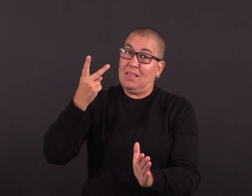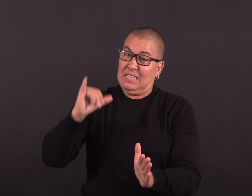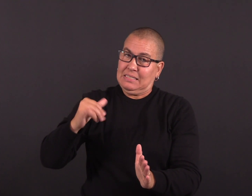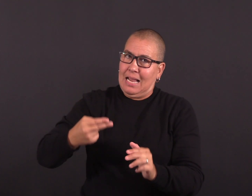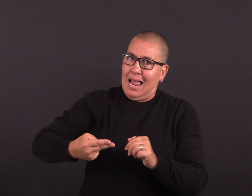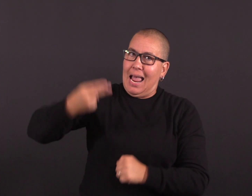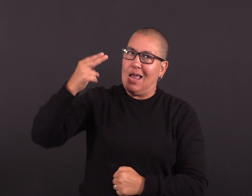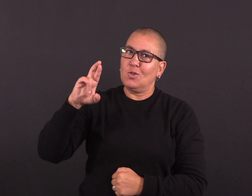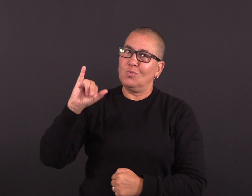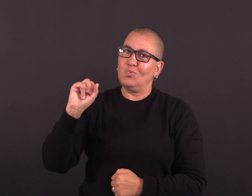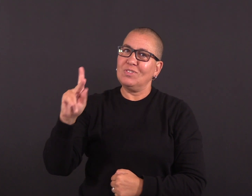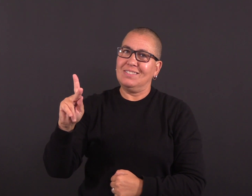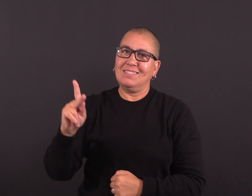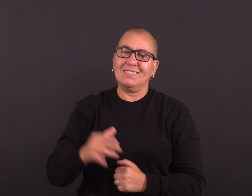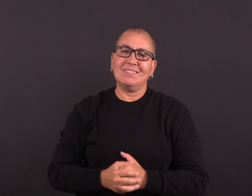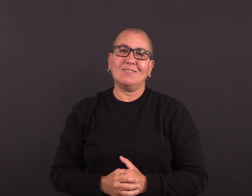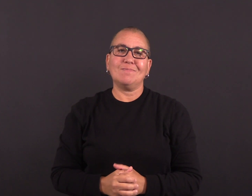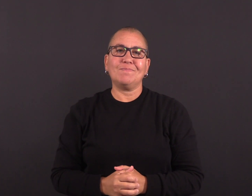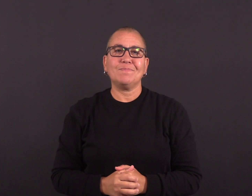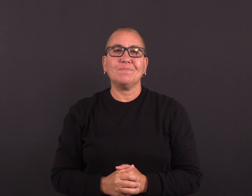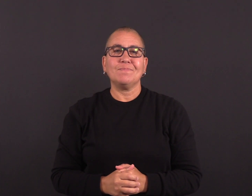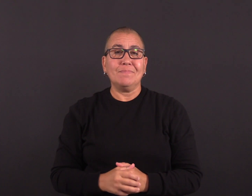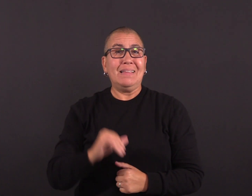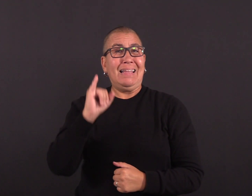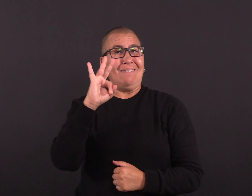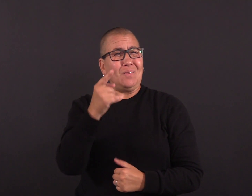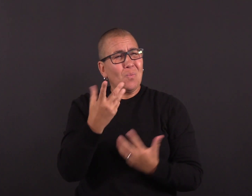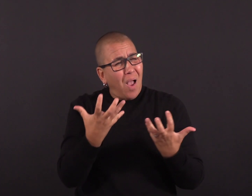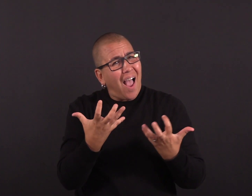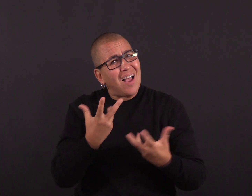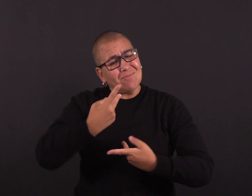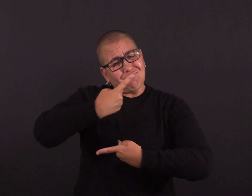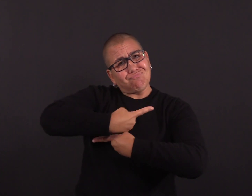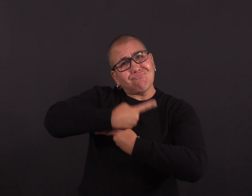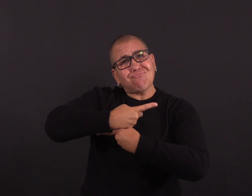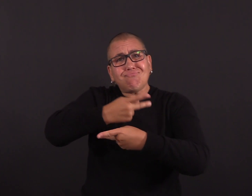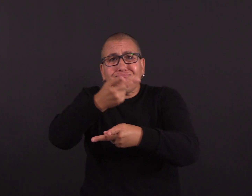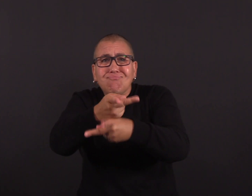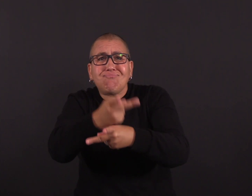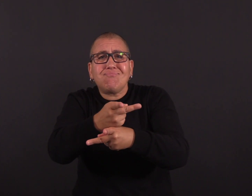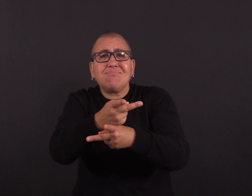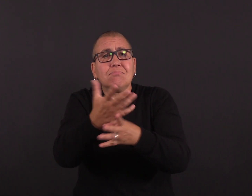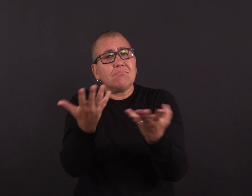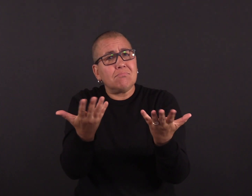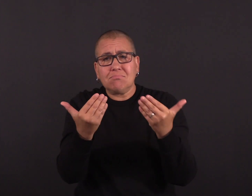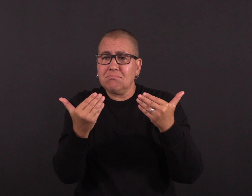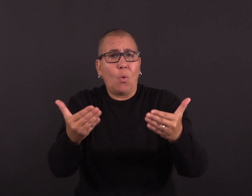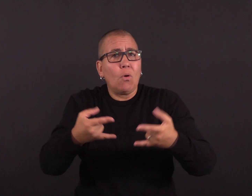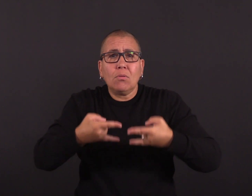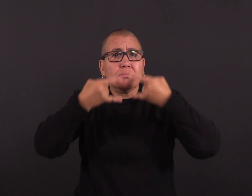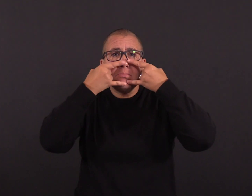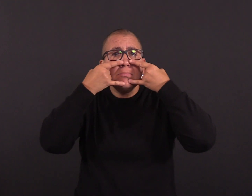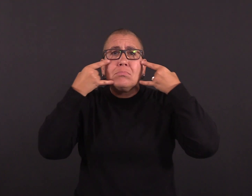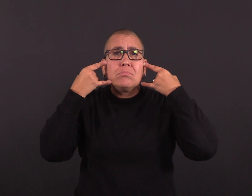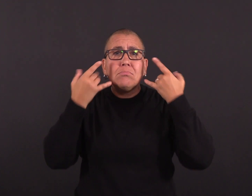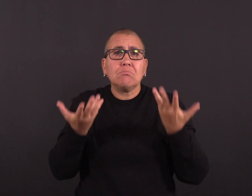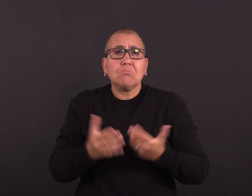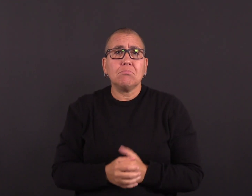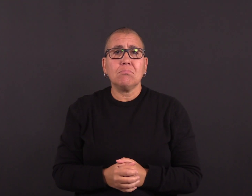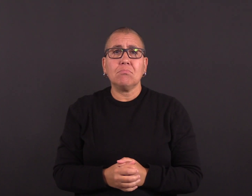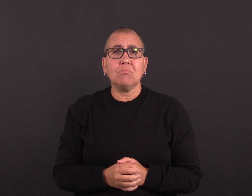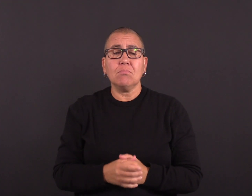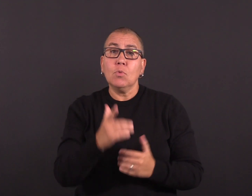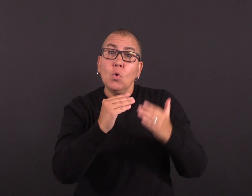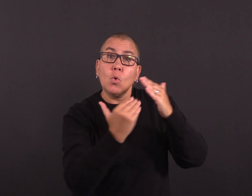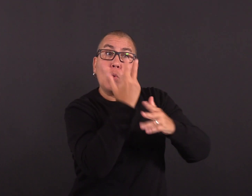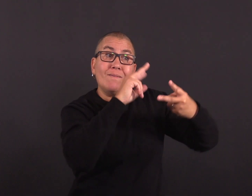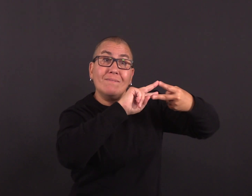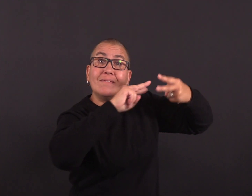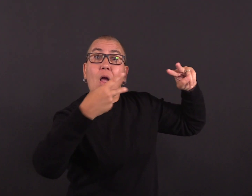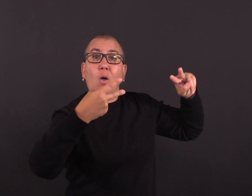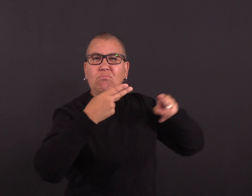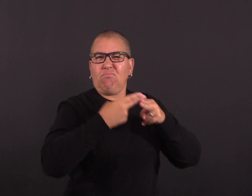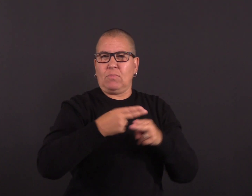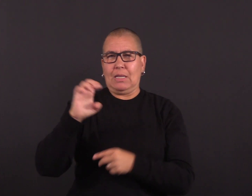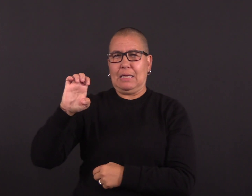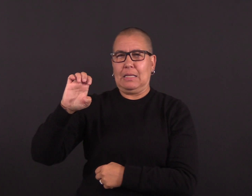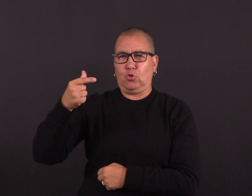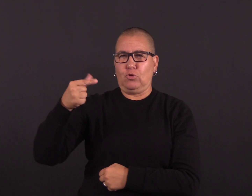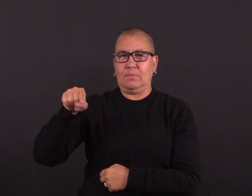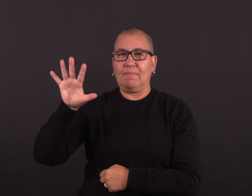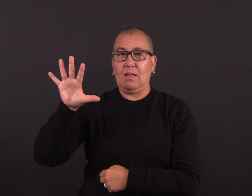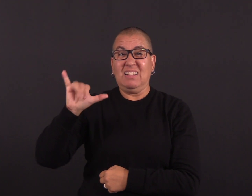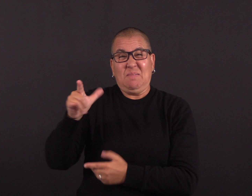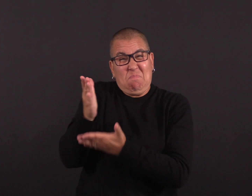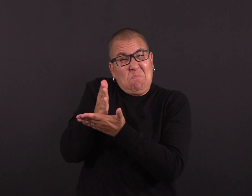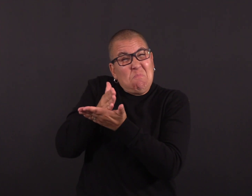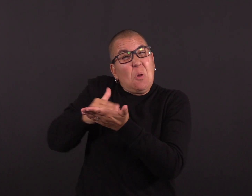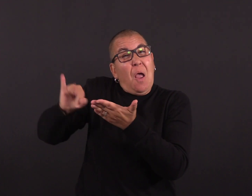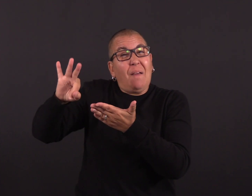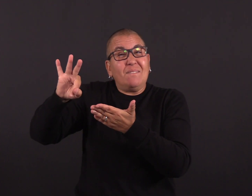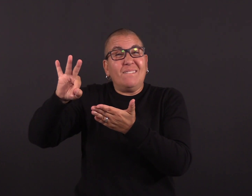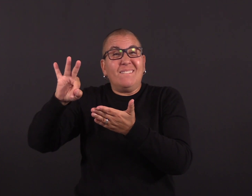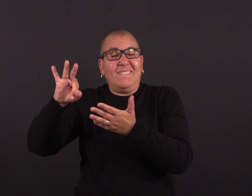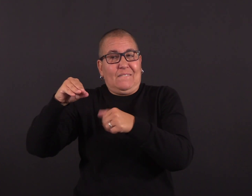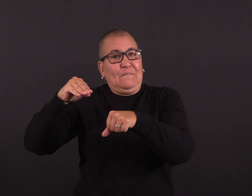so it takes advantage of that opportunity.” A new booster designed to better protect against